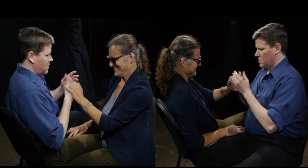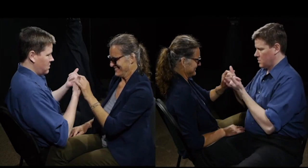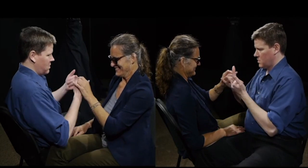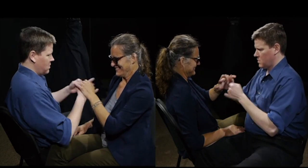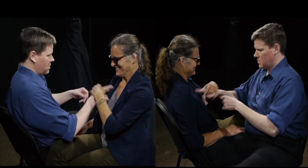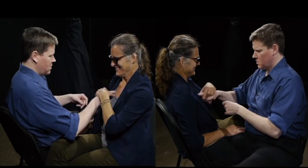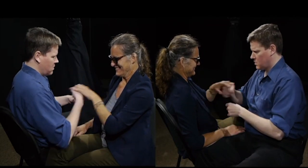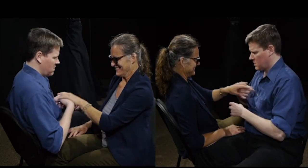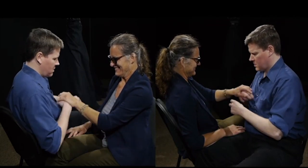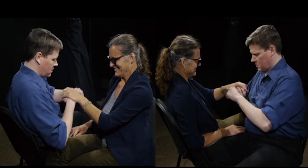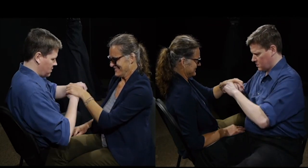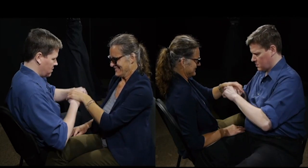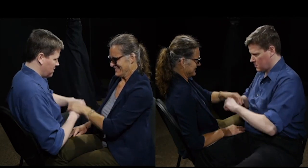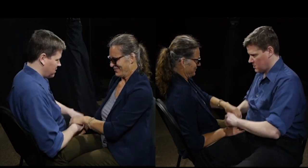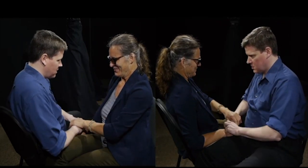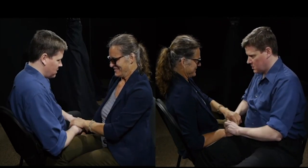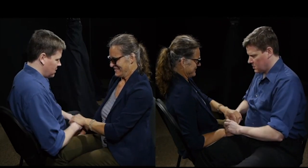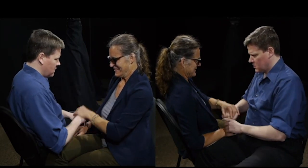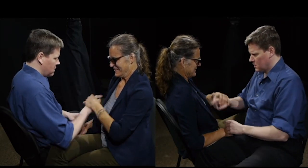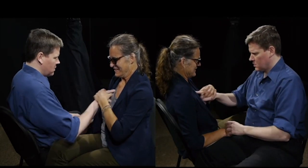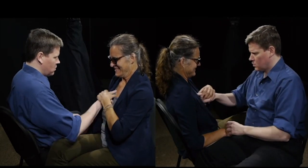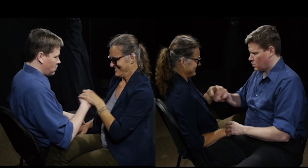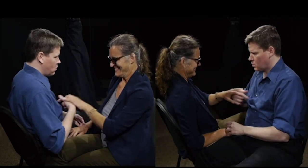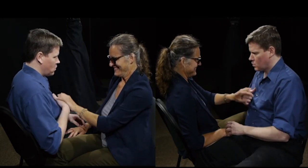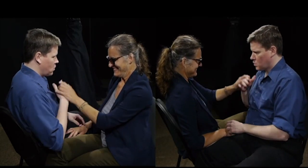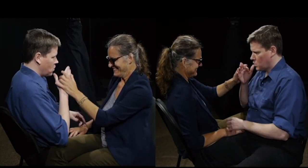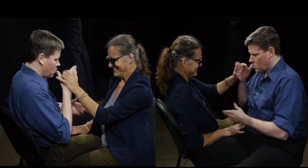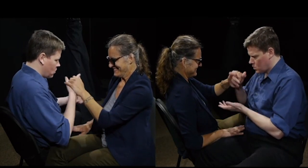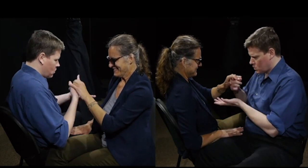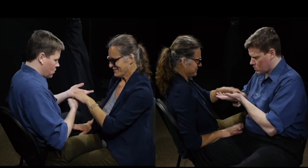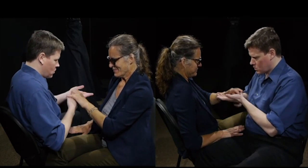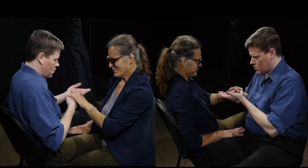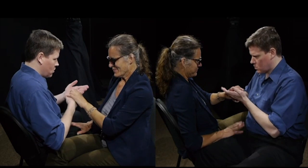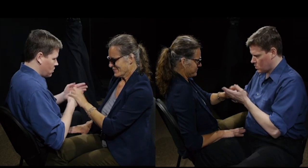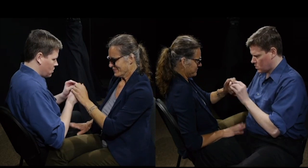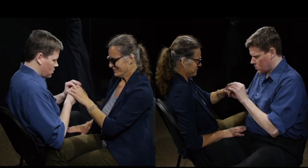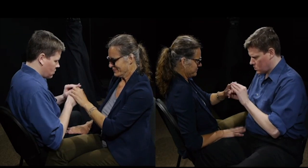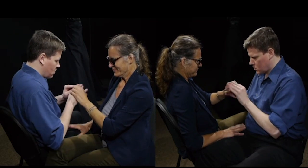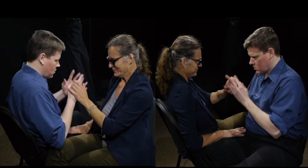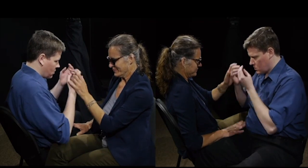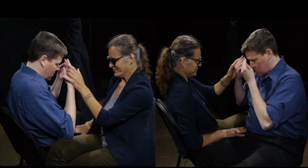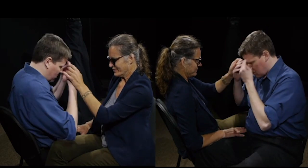for us to share some exciting news about Protactile with the public. The research we will be discussing has made it clear